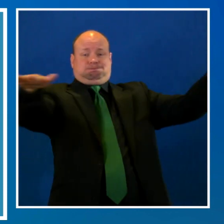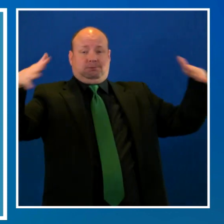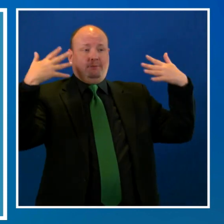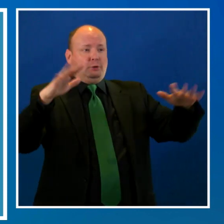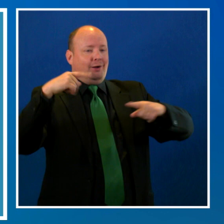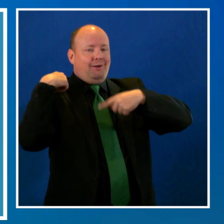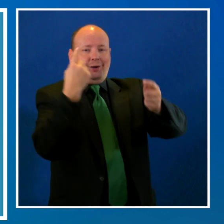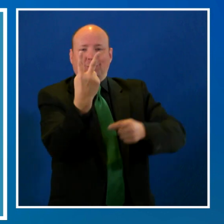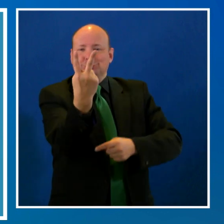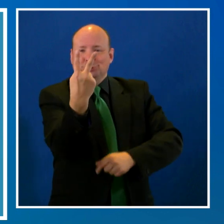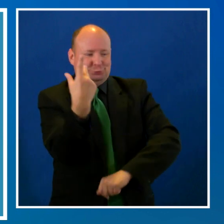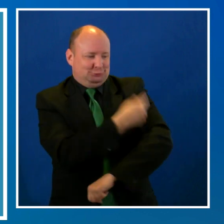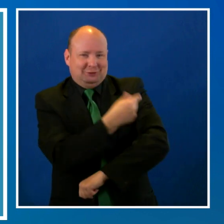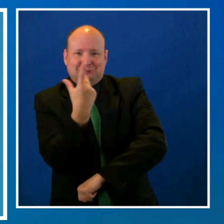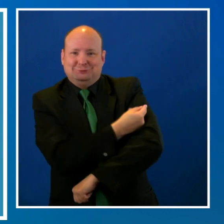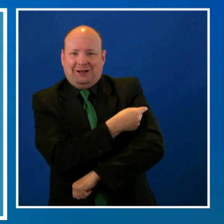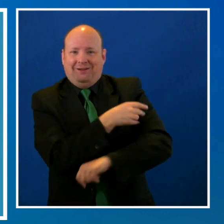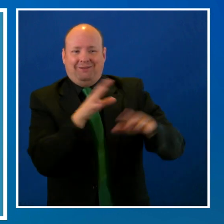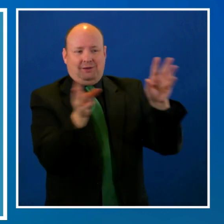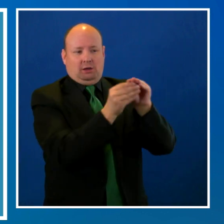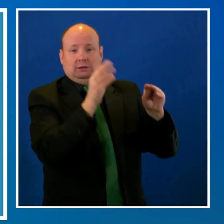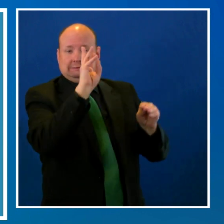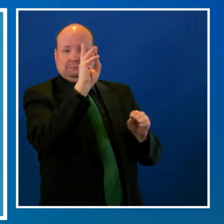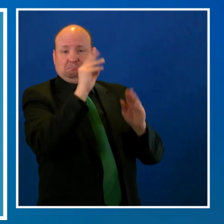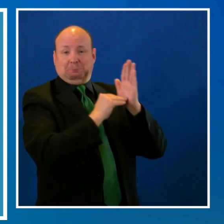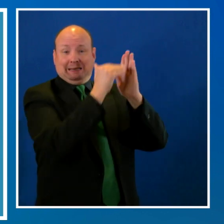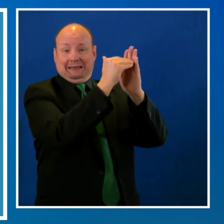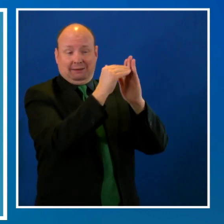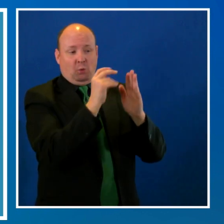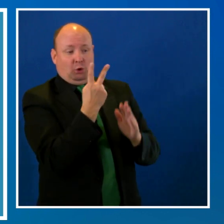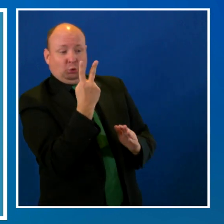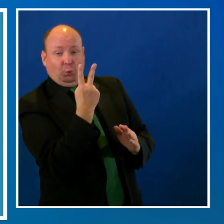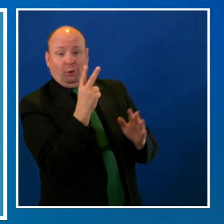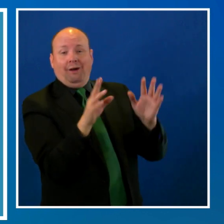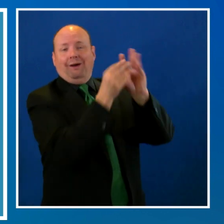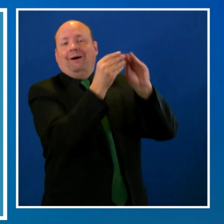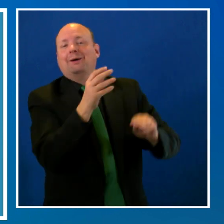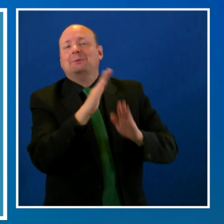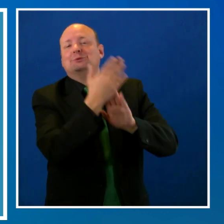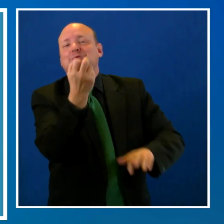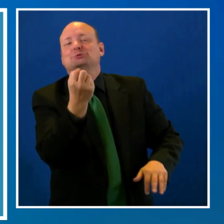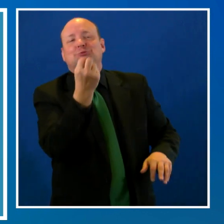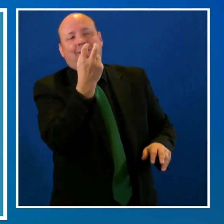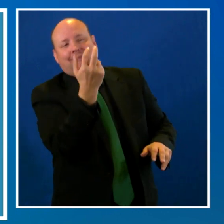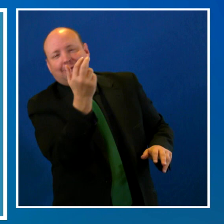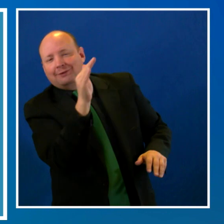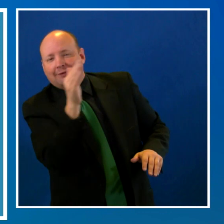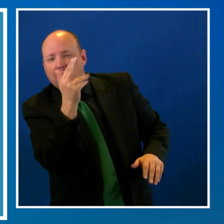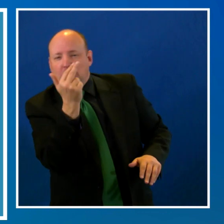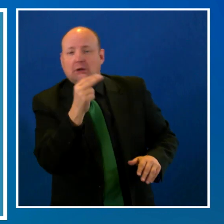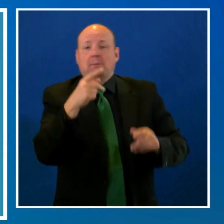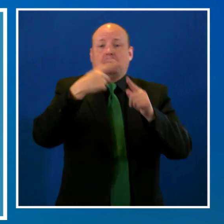6 million people, for 2.5 million boosters were delivered in that same time frame.